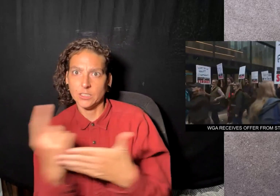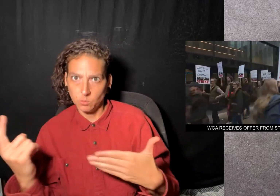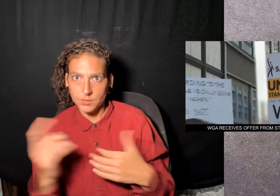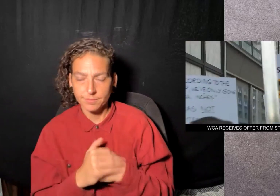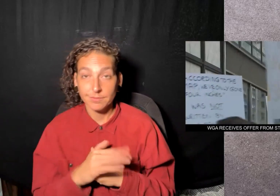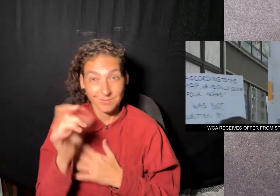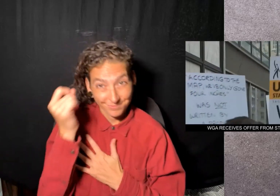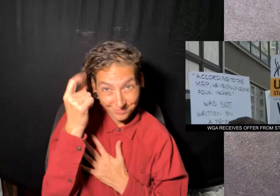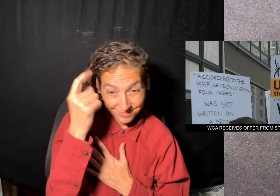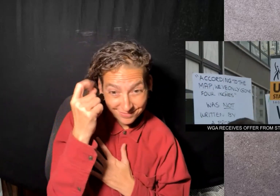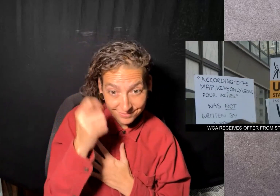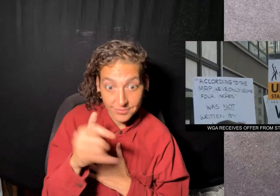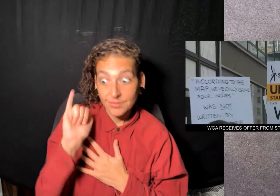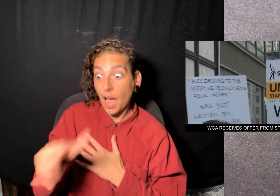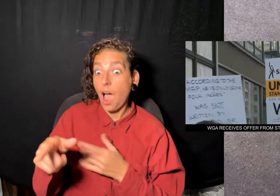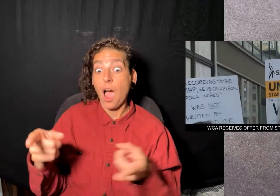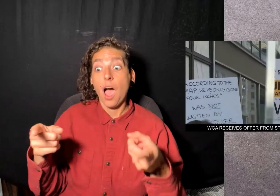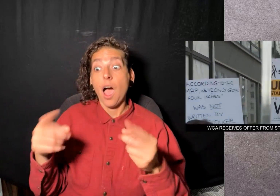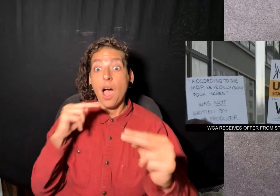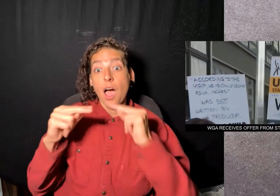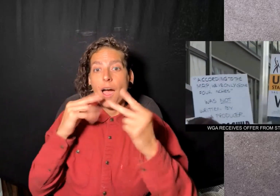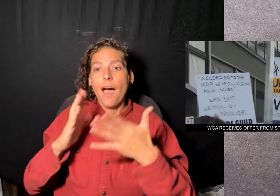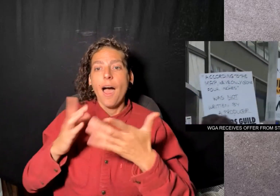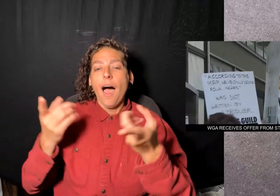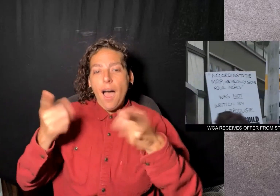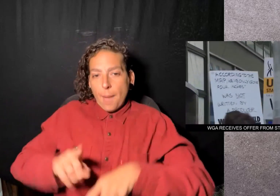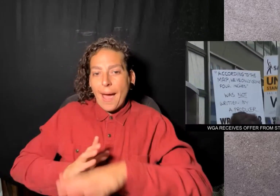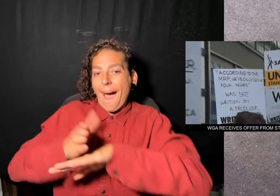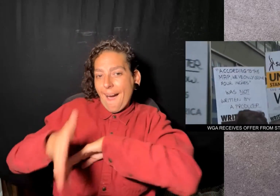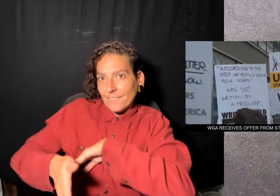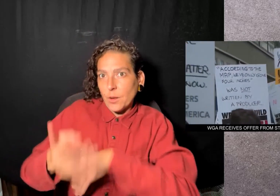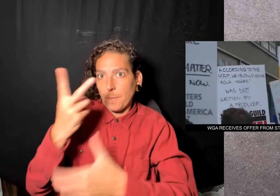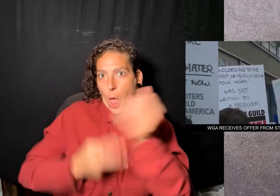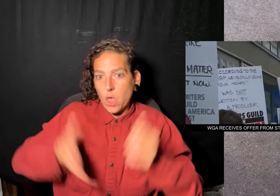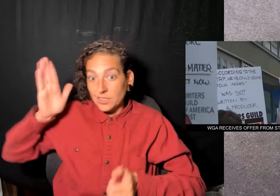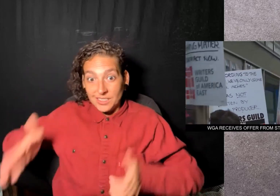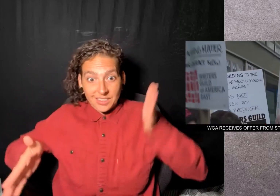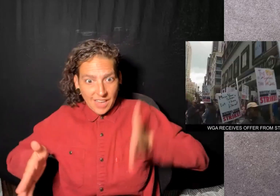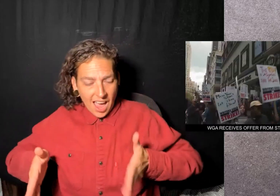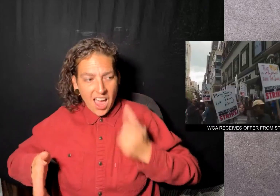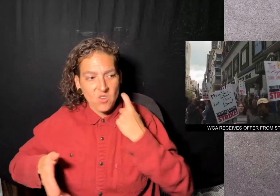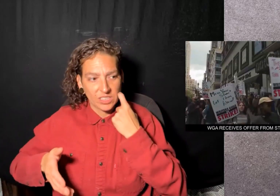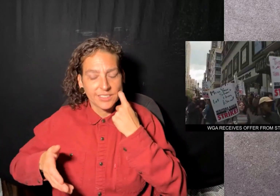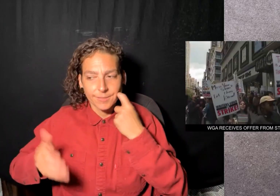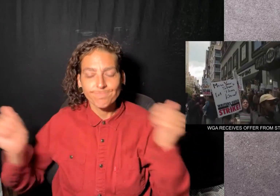a response this week it comes after both sides recently returned to the negotiating table